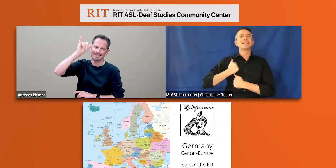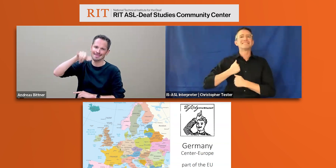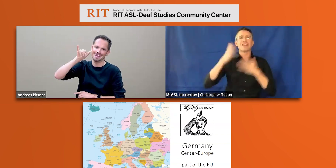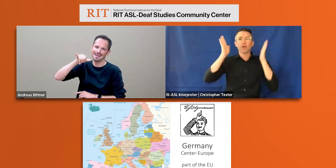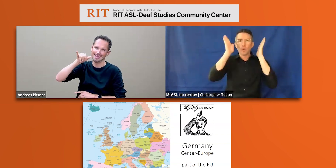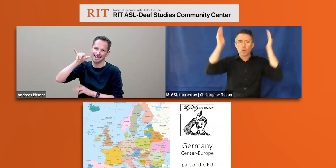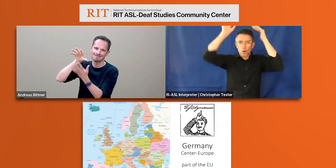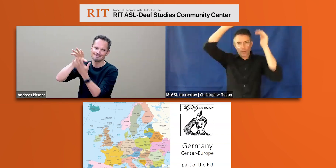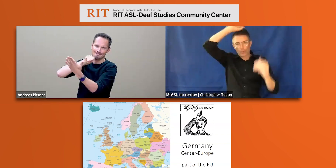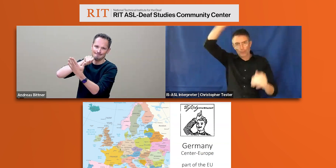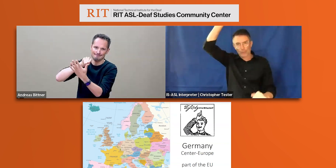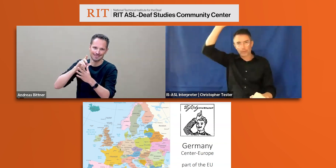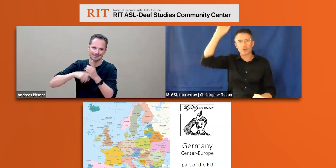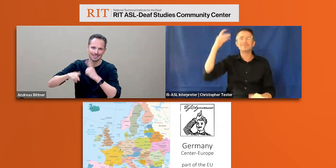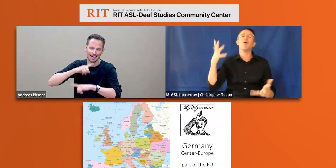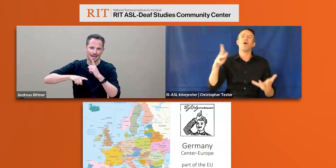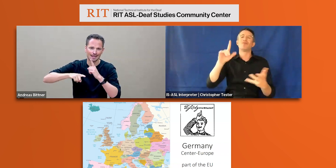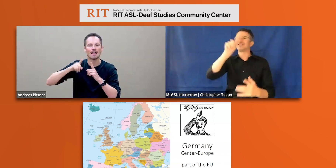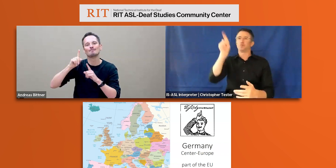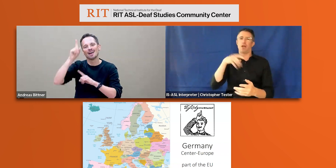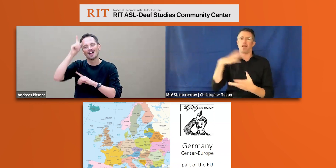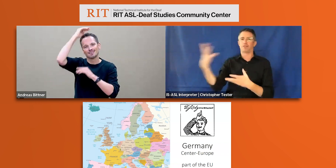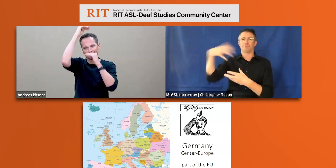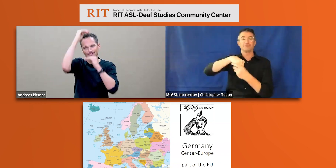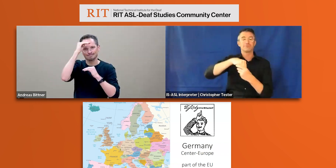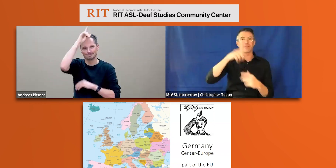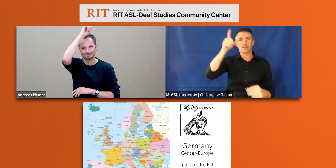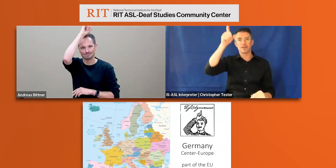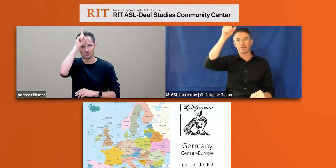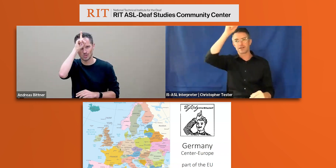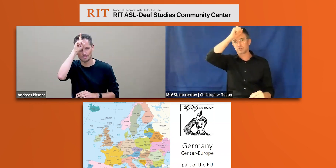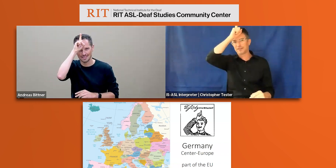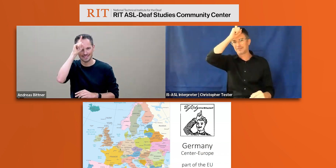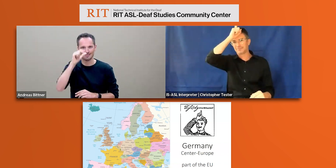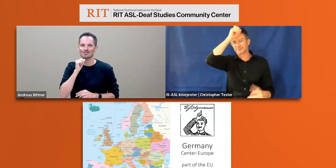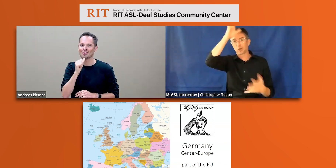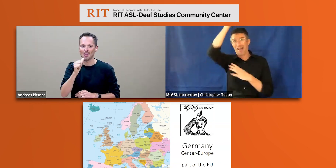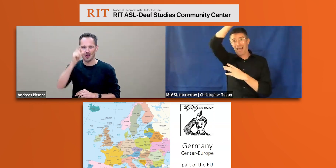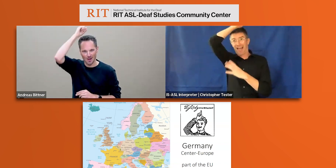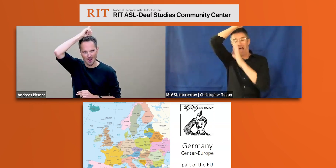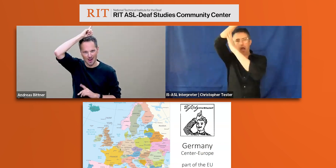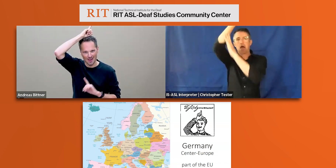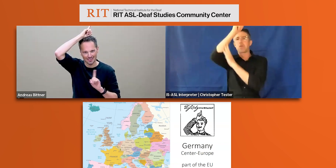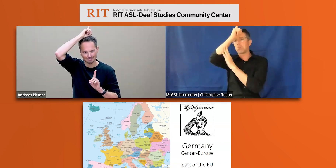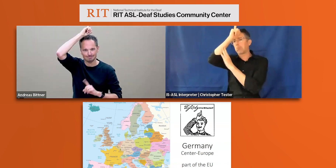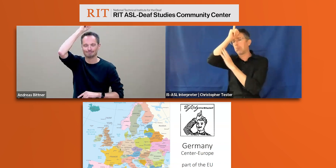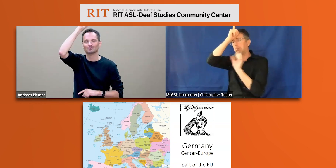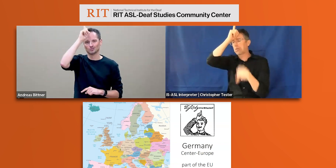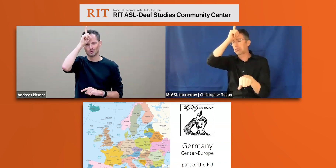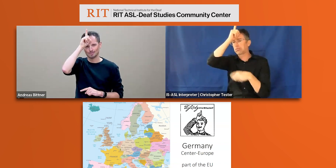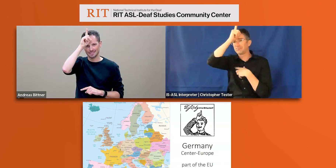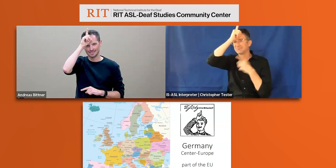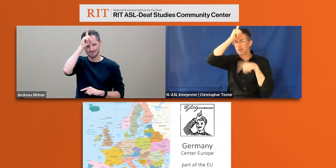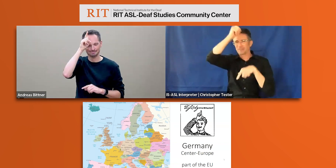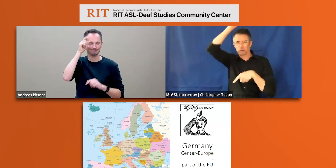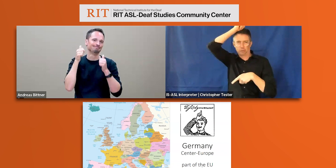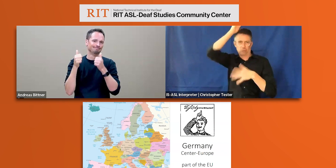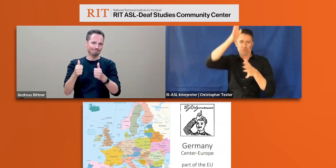is your index finger on the forehead, and we keep it at the forehead,